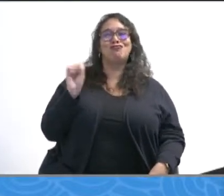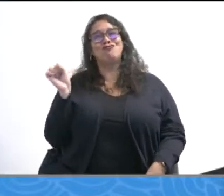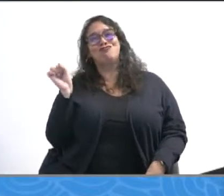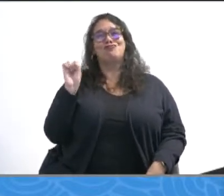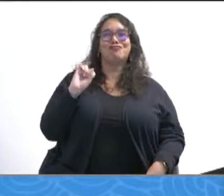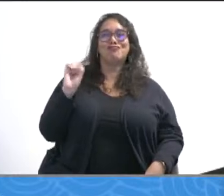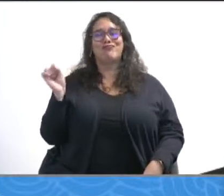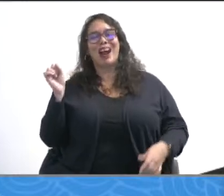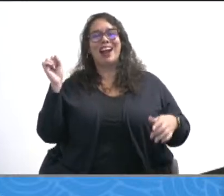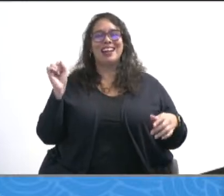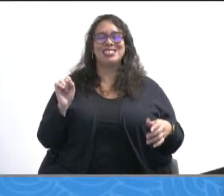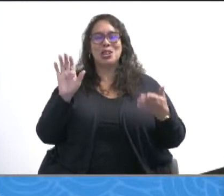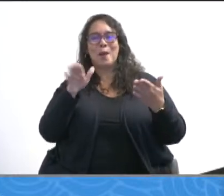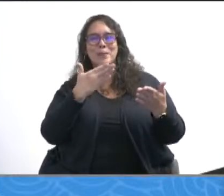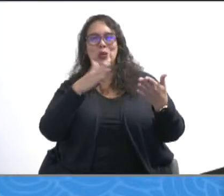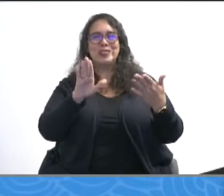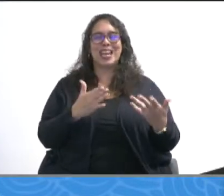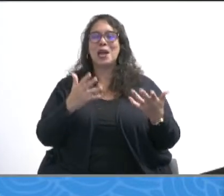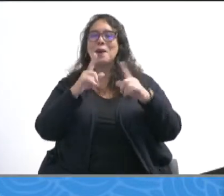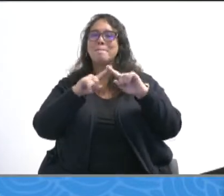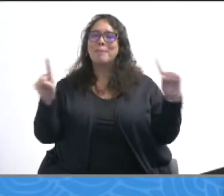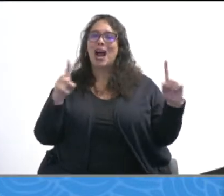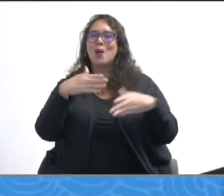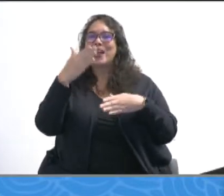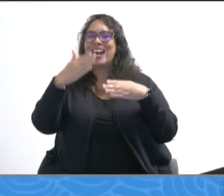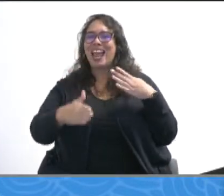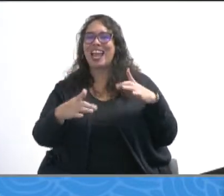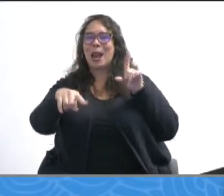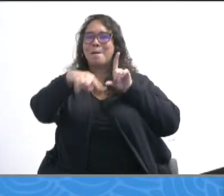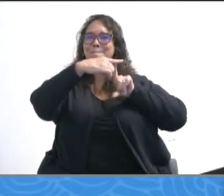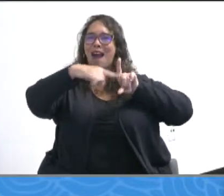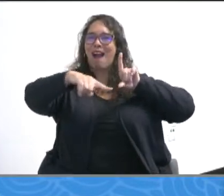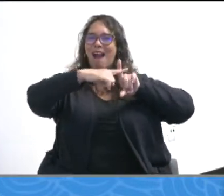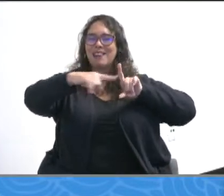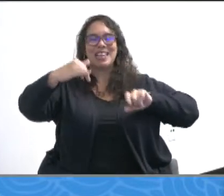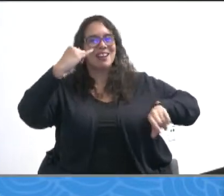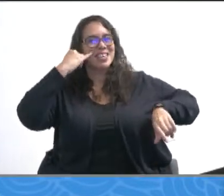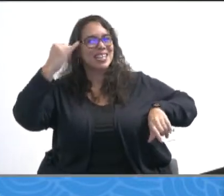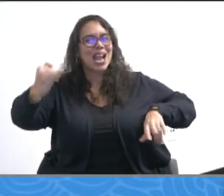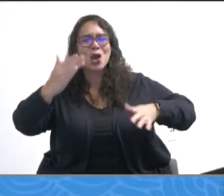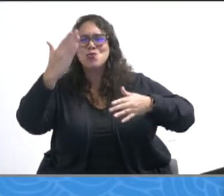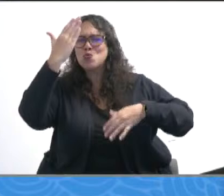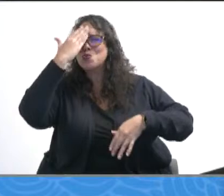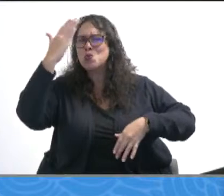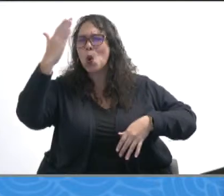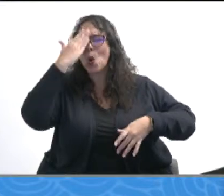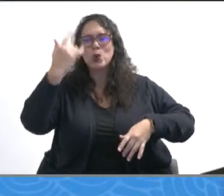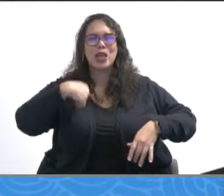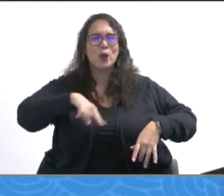And so we'd like to end on that positive note, but always know that we are here,